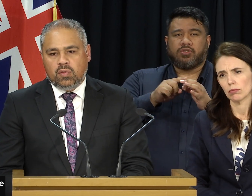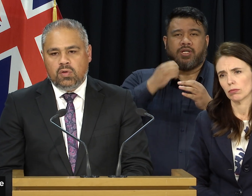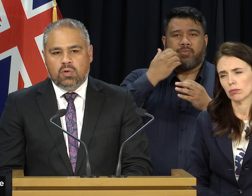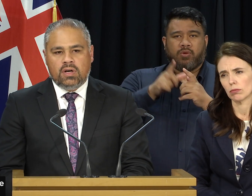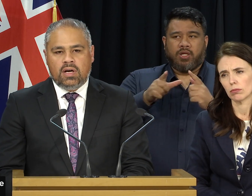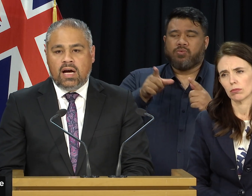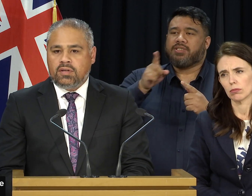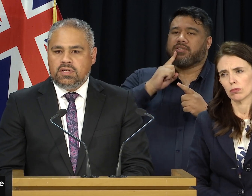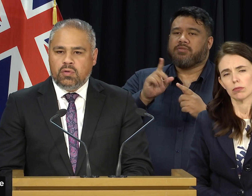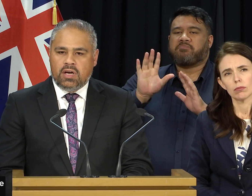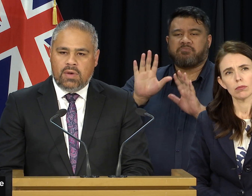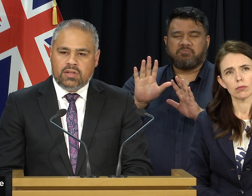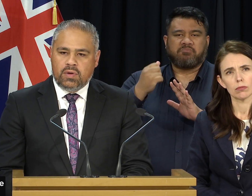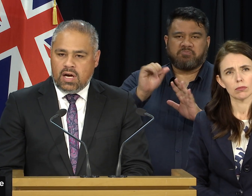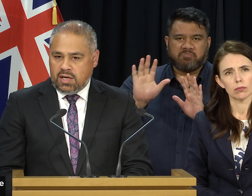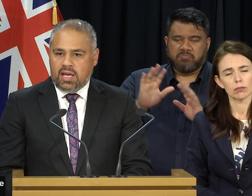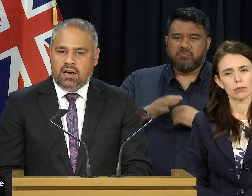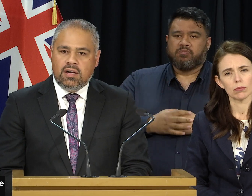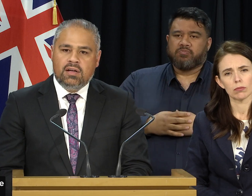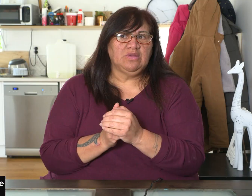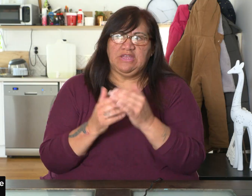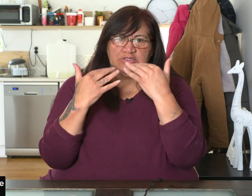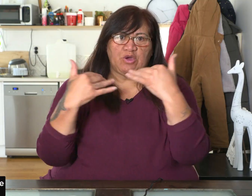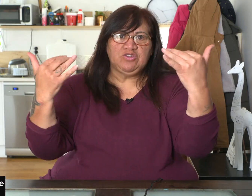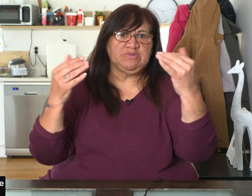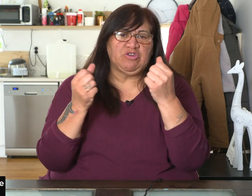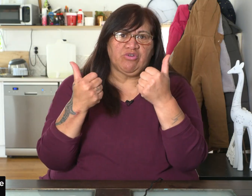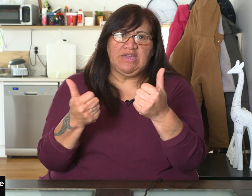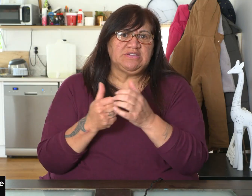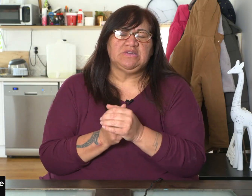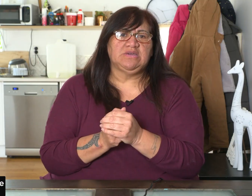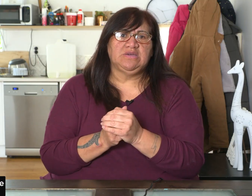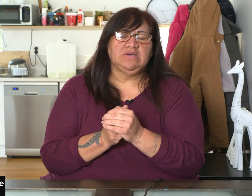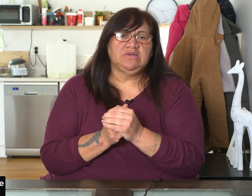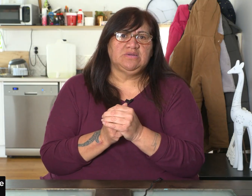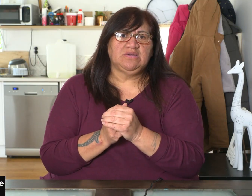No, what I would say however is that we have taken a close look at the movements...